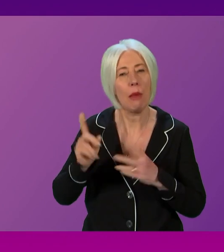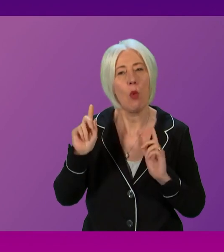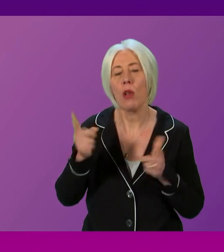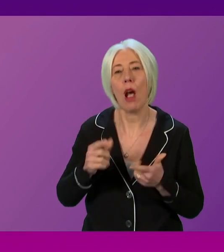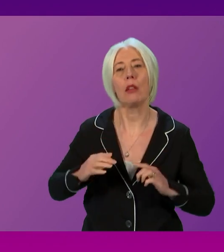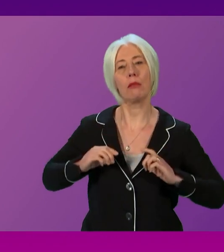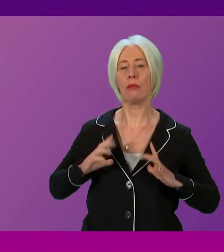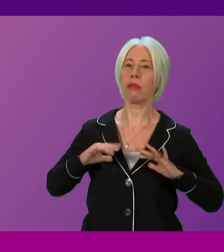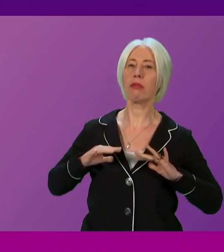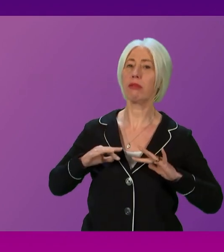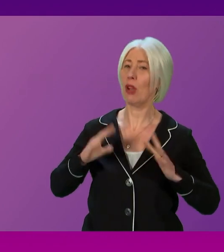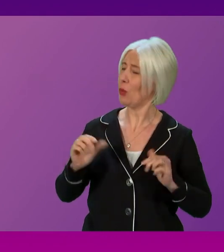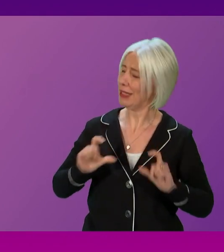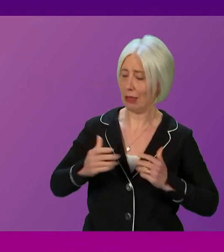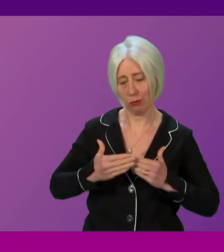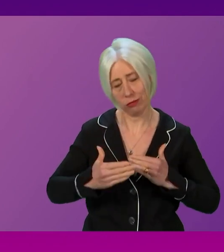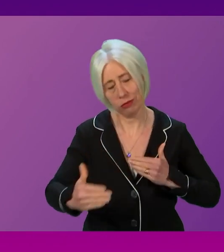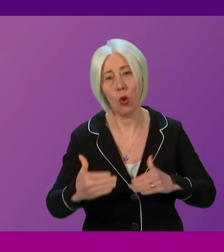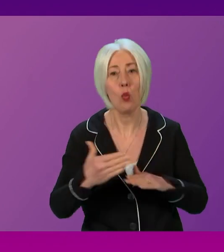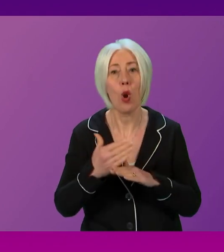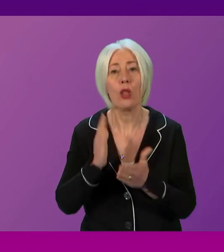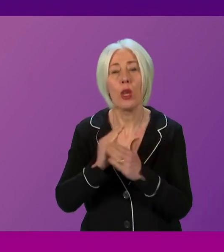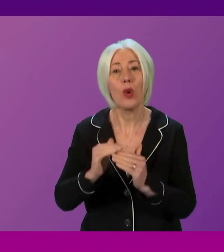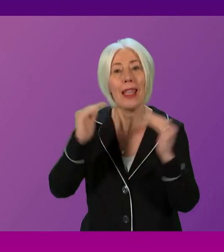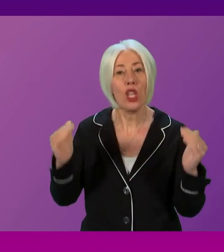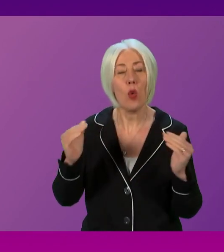still have a long way to go to create a more equal and more peaceful world.